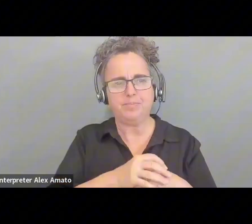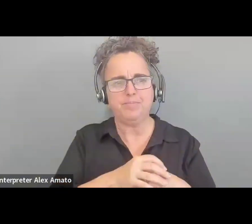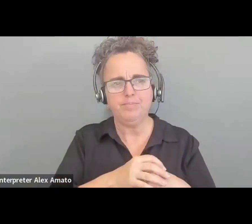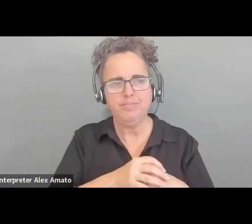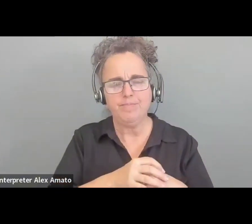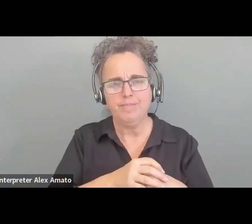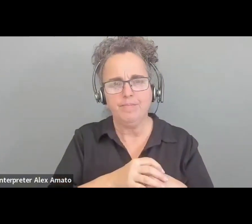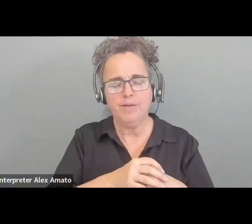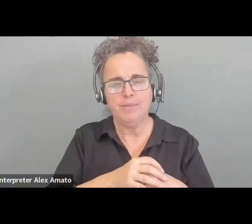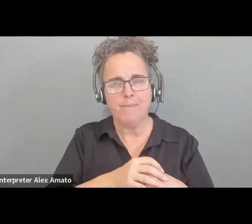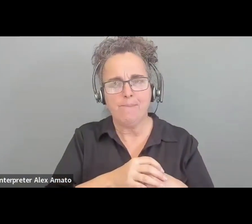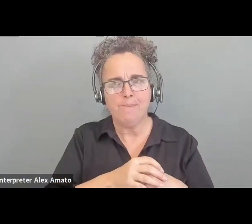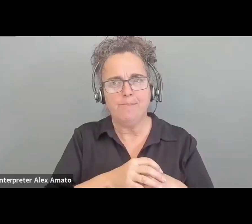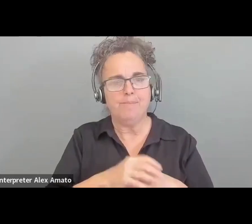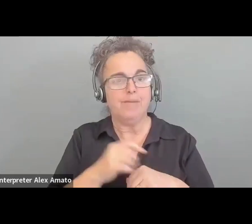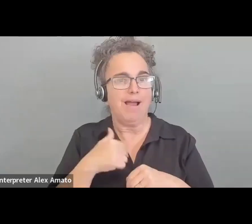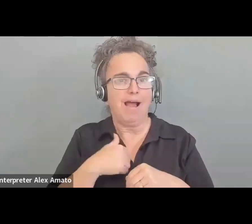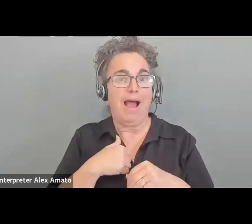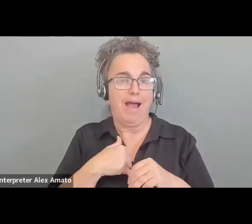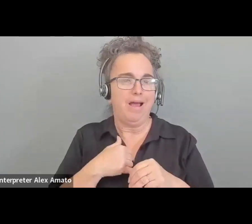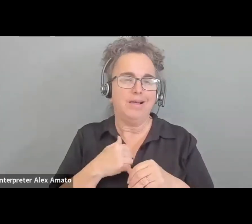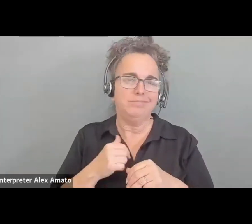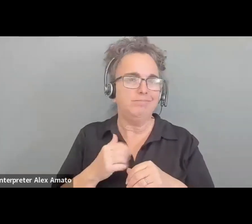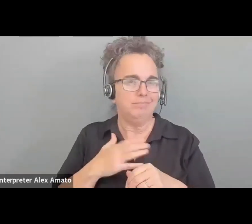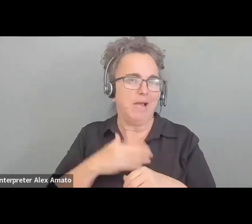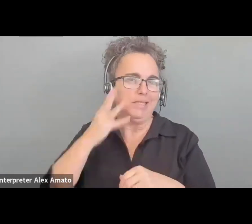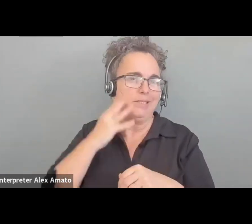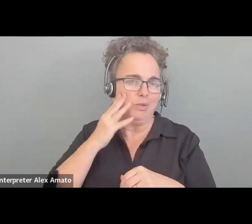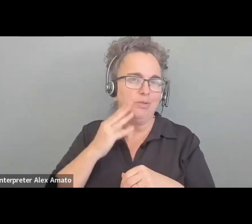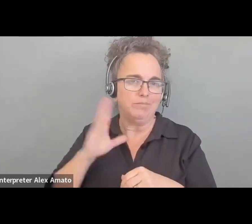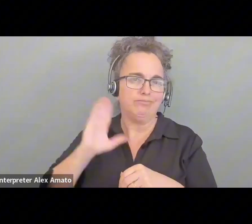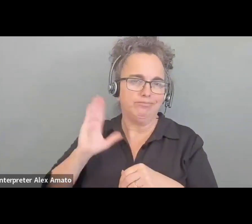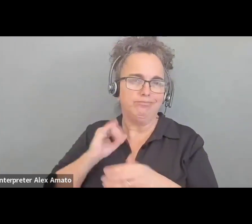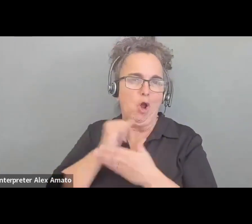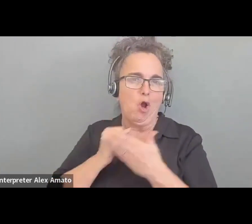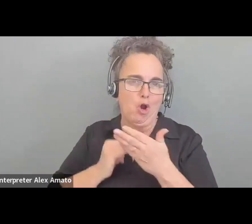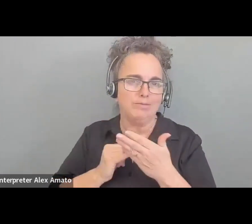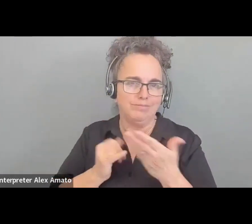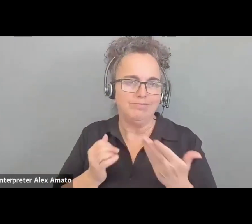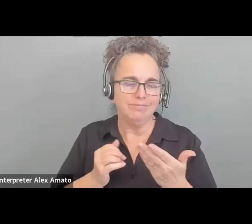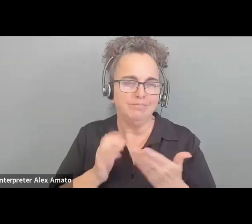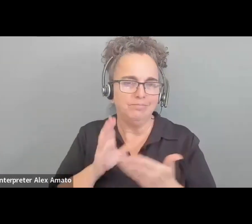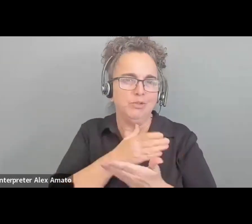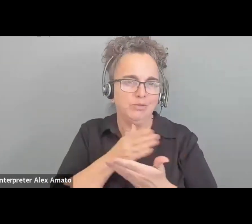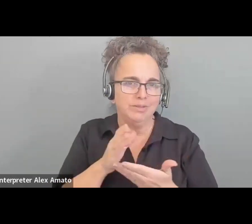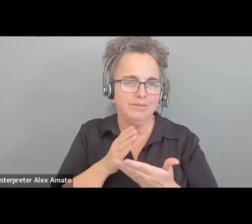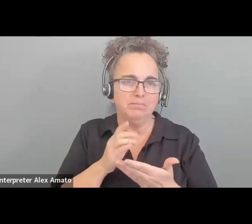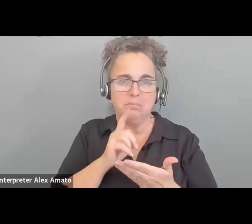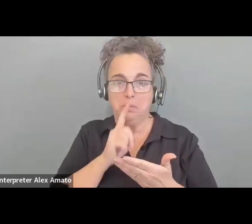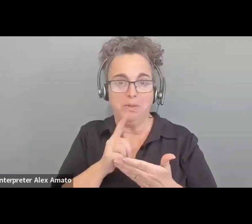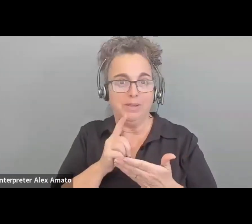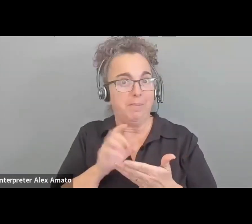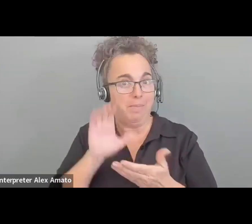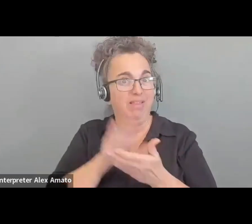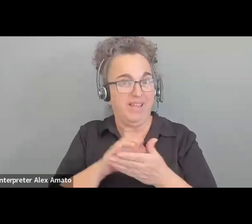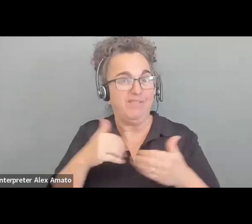I mean, I, I came out of arts and I really did believe I was gonna be a musician when I